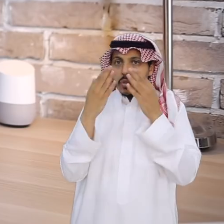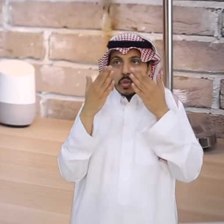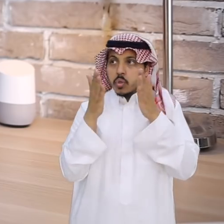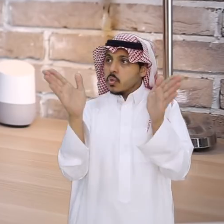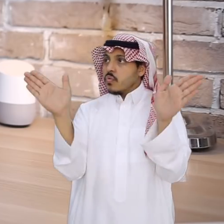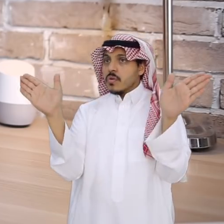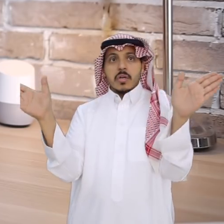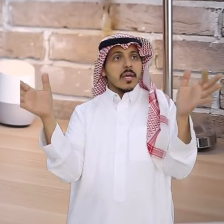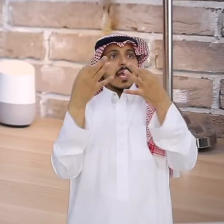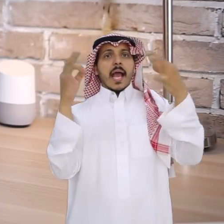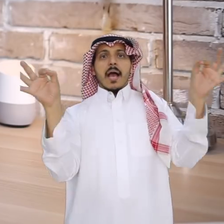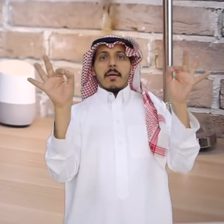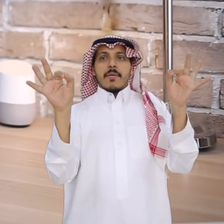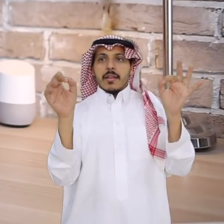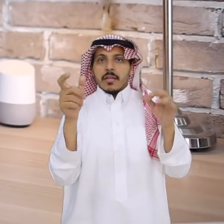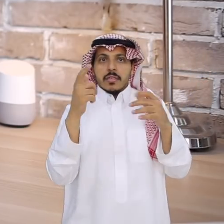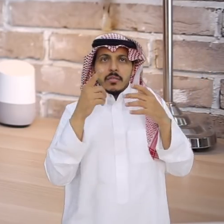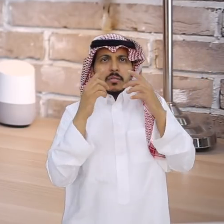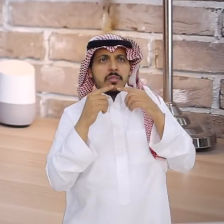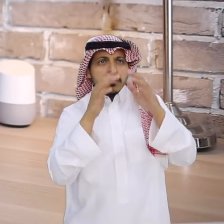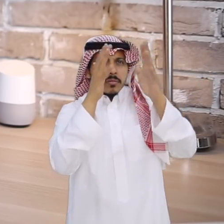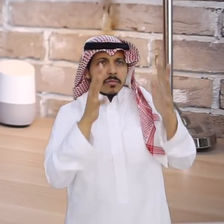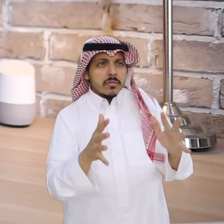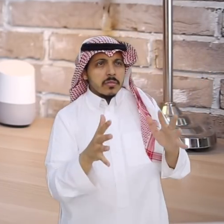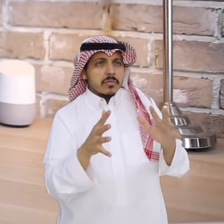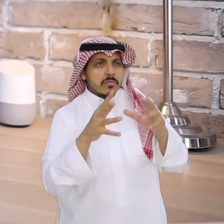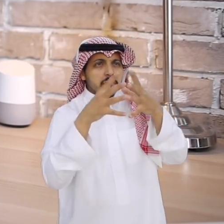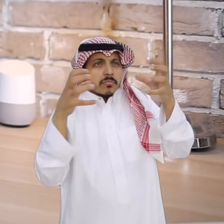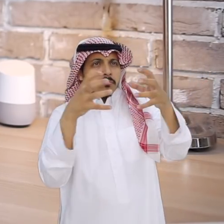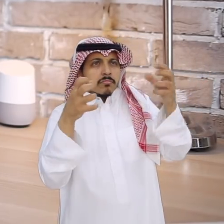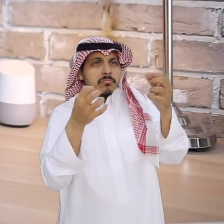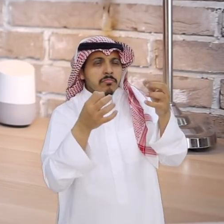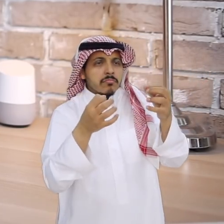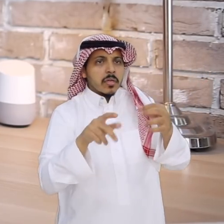And how it can analyze everything